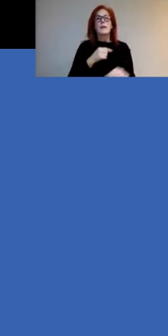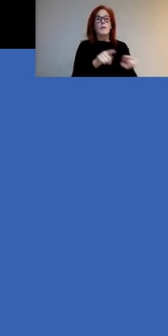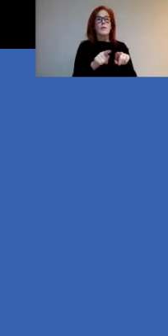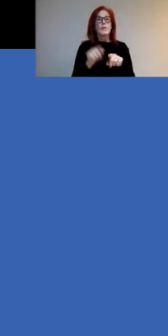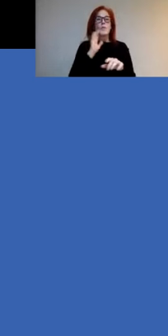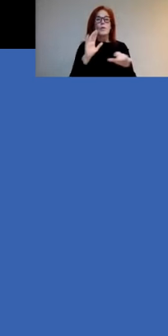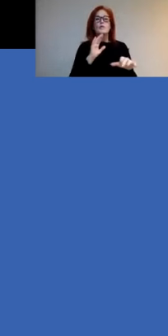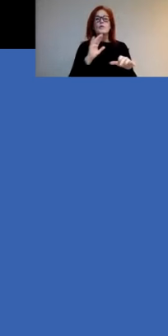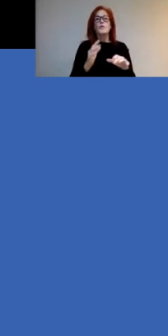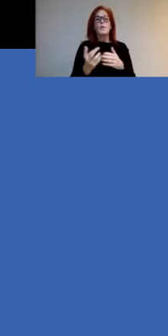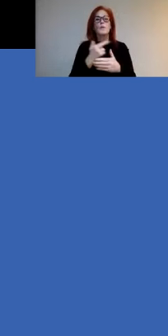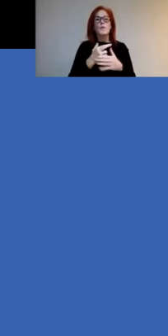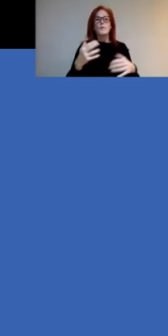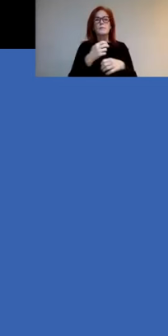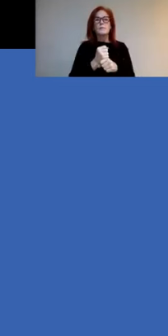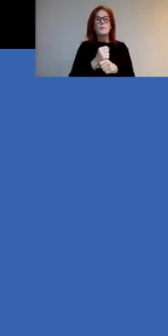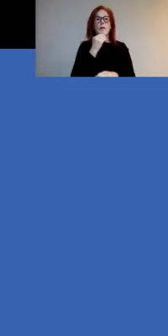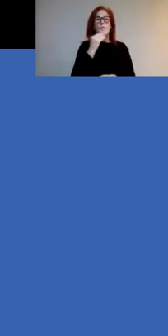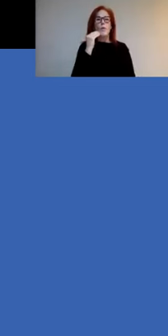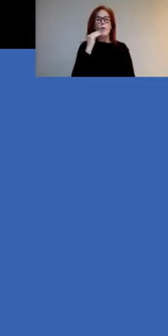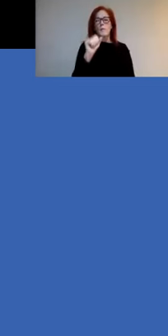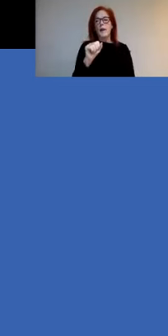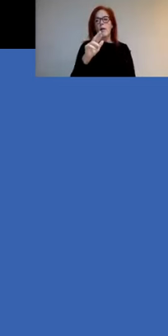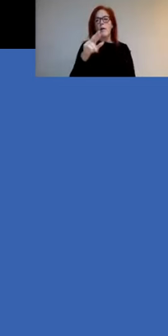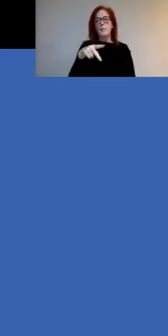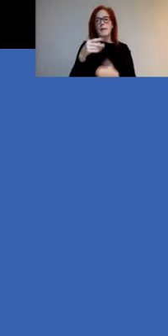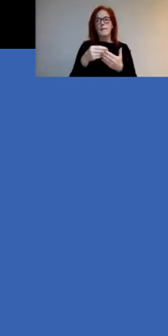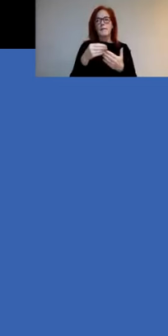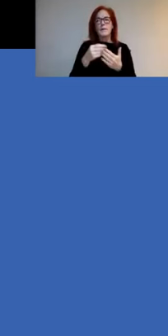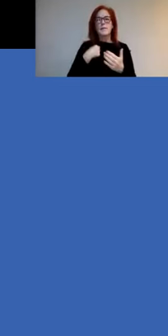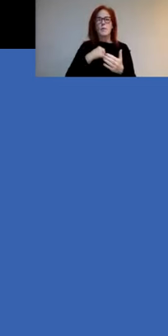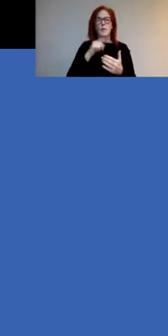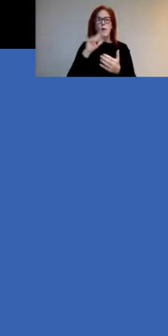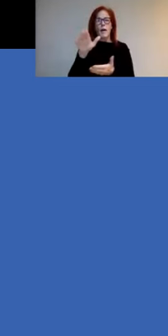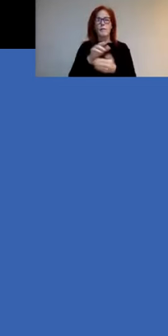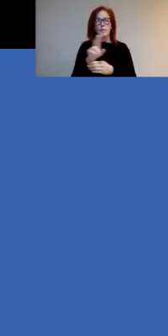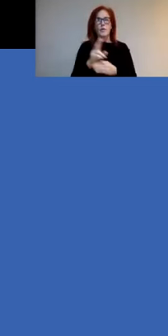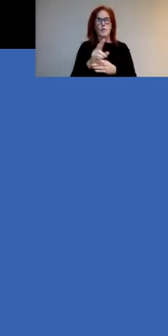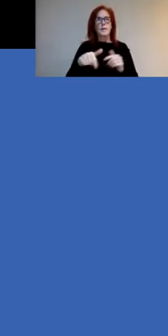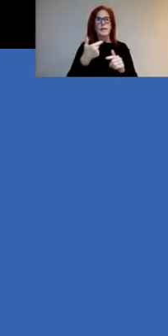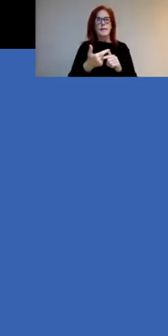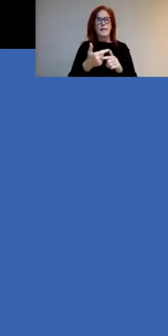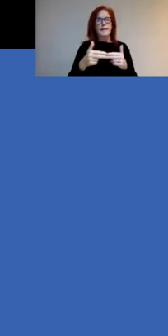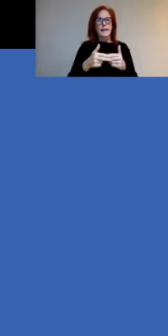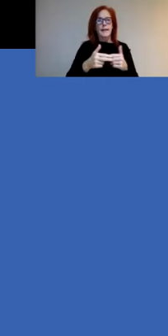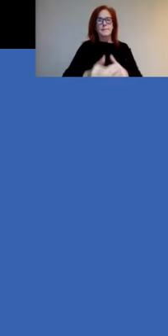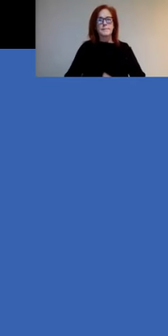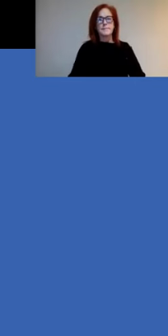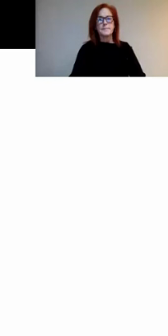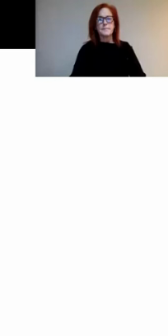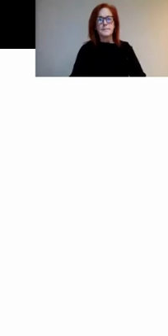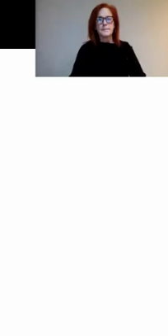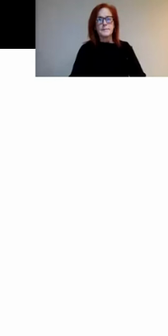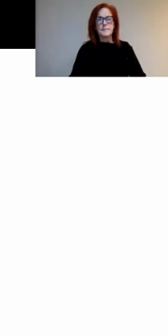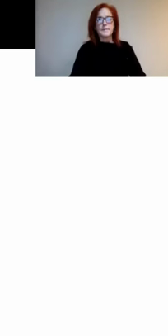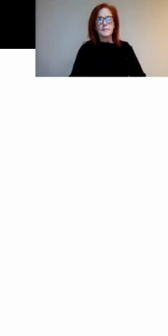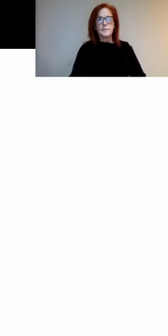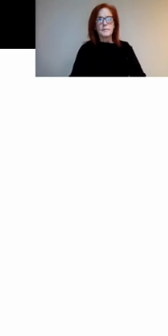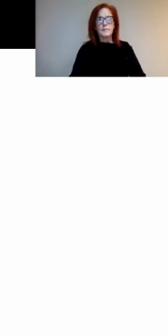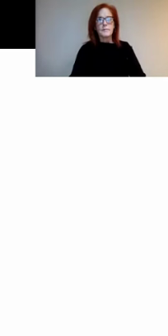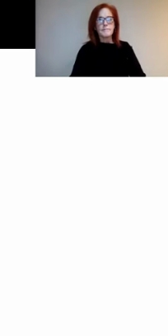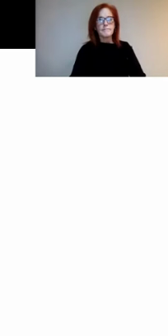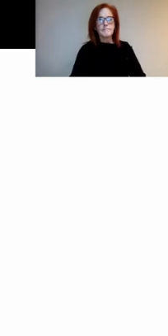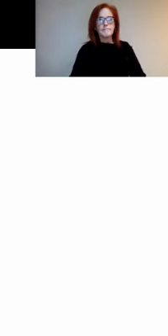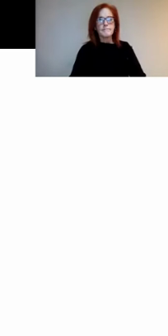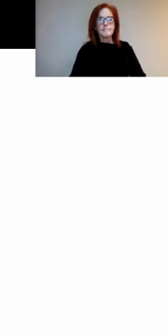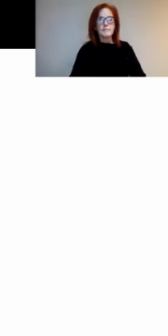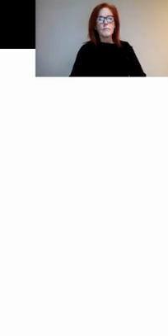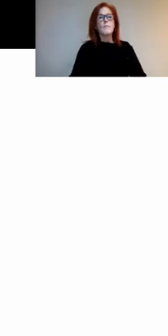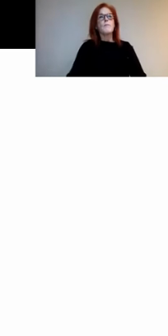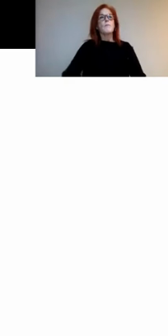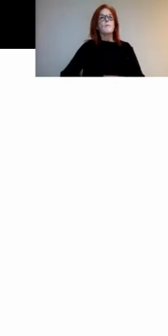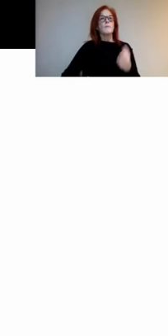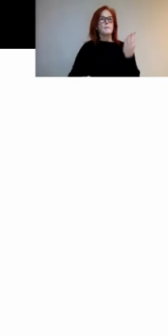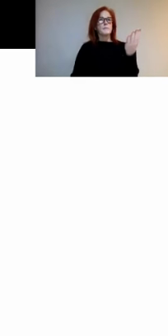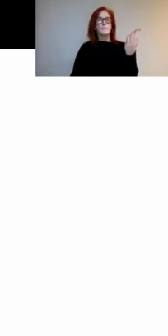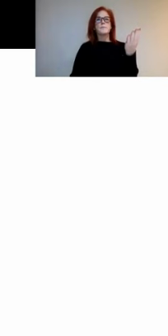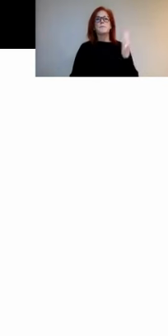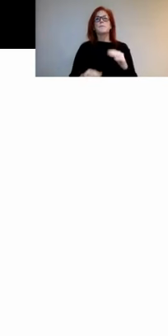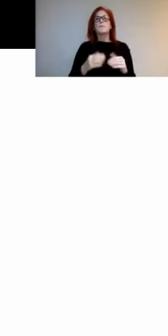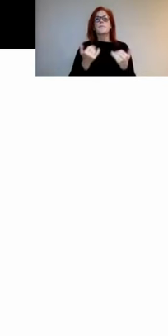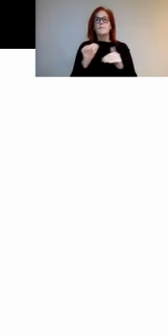Good evening, everybody, and welcome to our City of Omaha public meeting for the 2022 Action Plan. 2019 -- recording in progress --